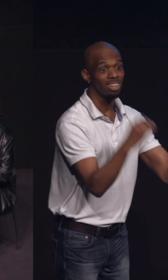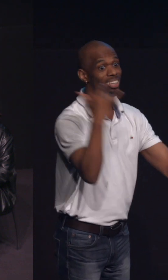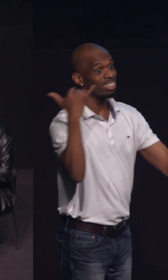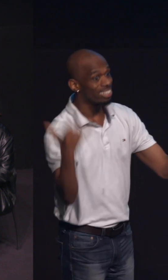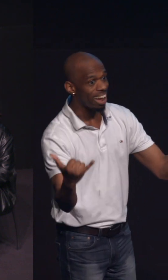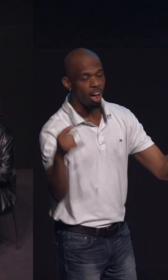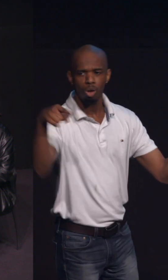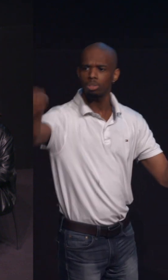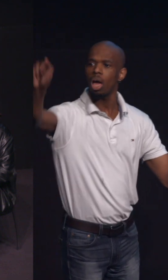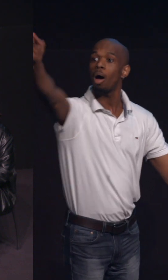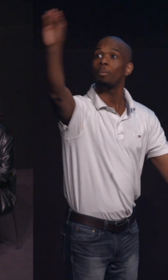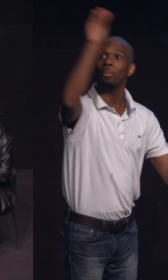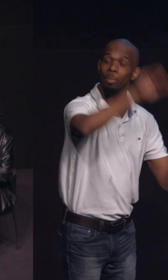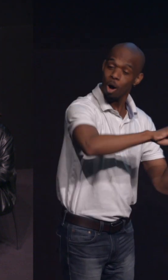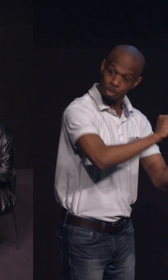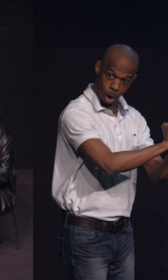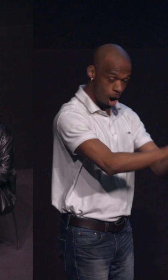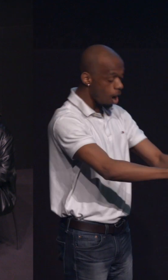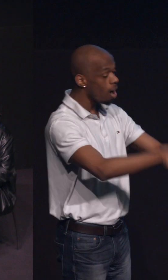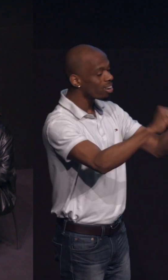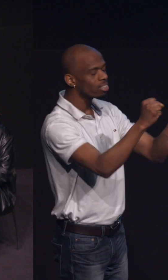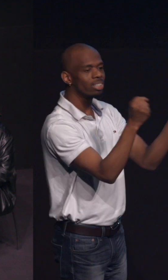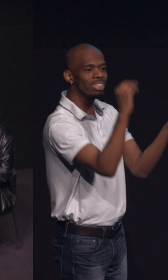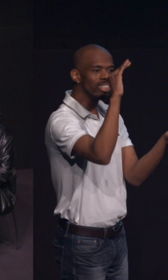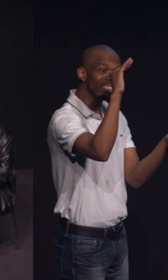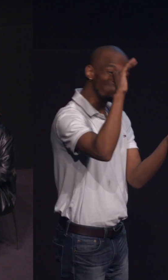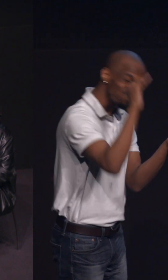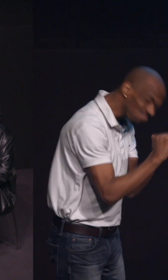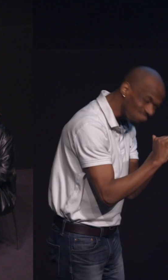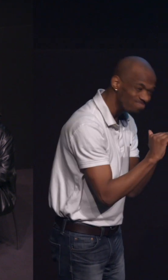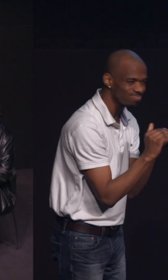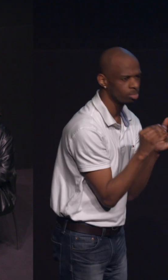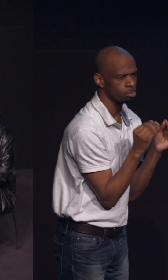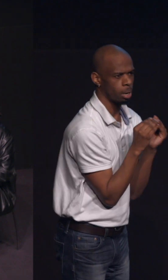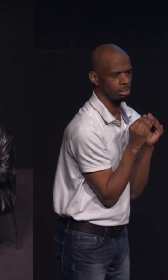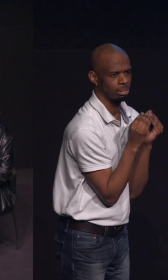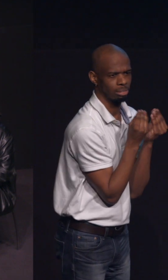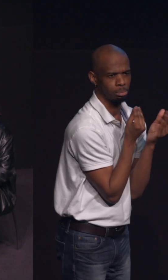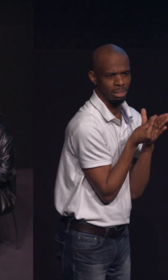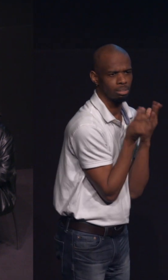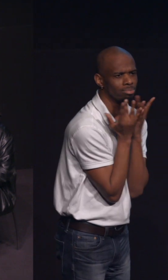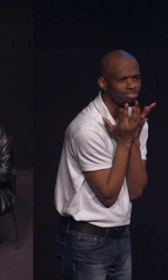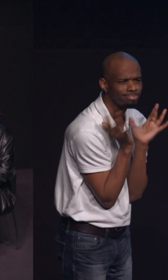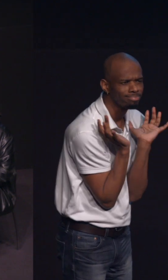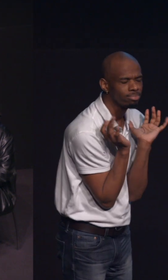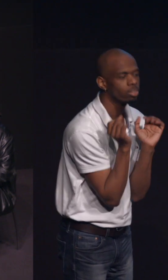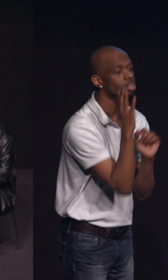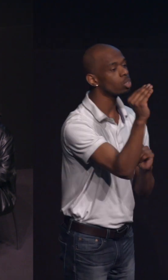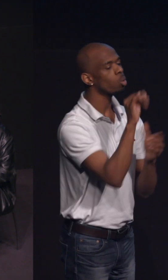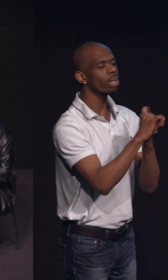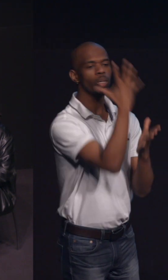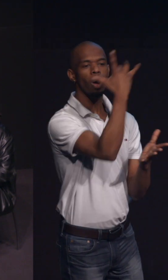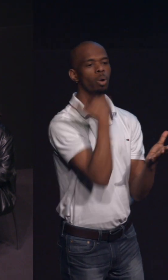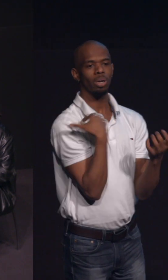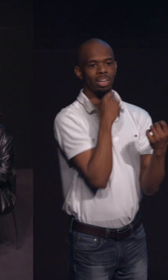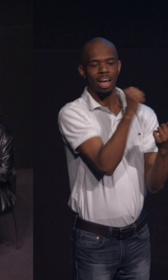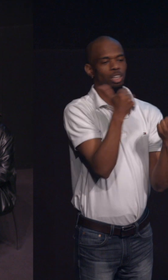So that's part of the reason also that EARTHseed is not trying to compete in this agricultural game, 'cause we will lose.